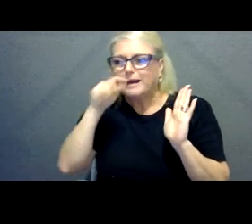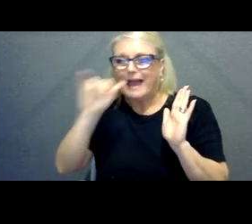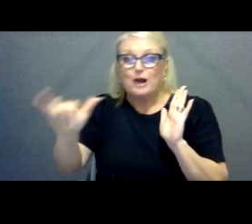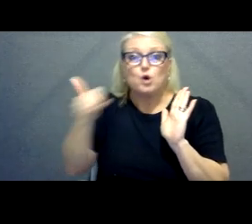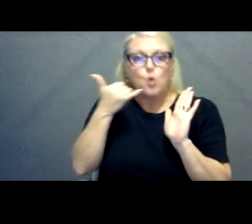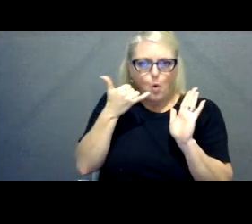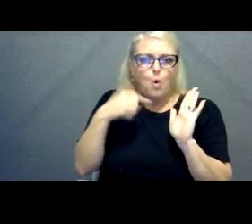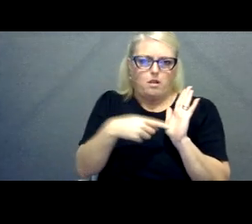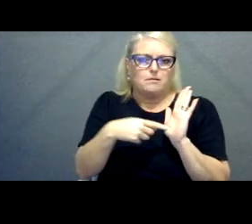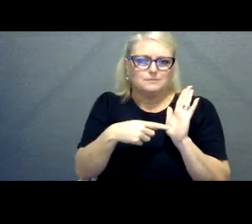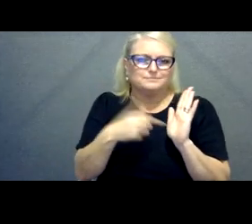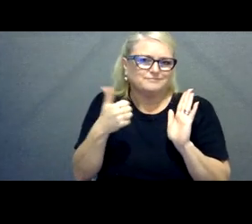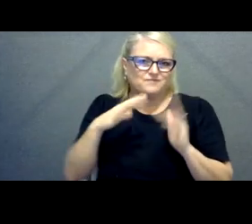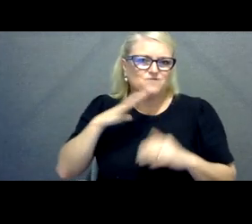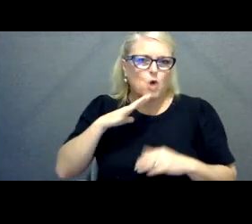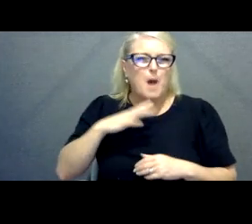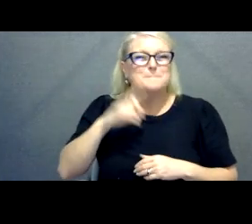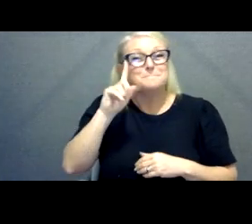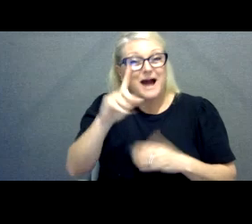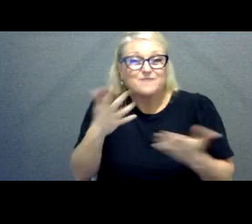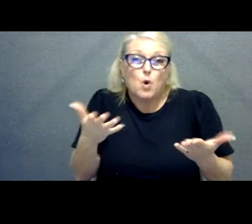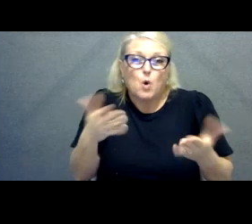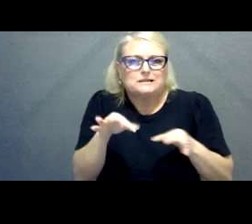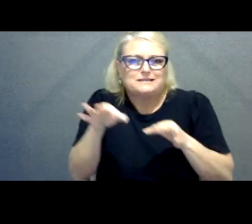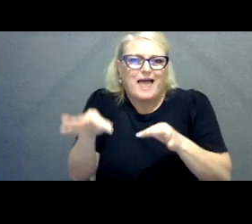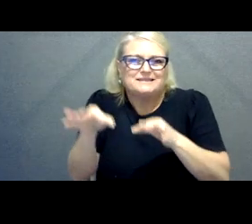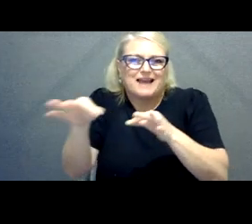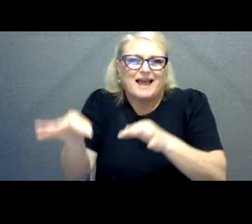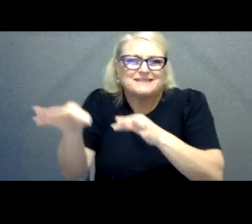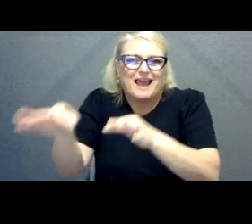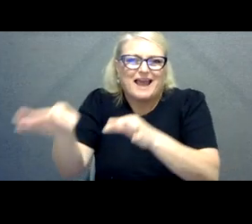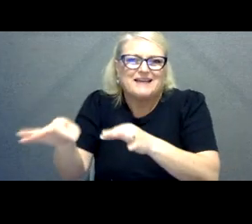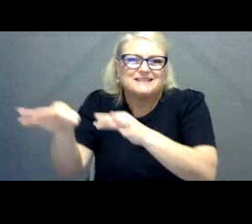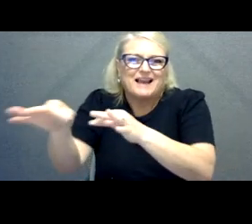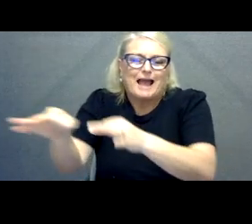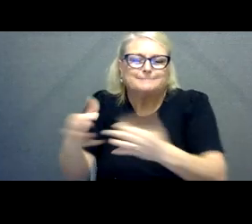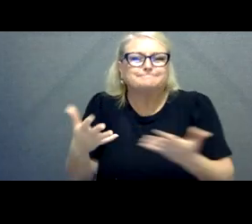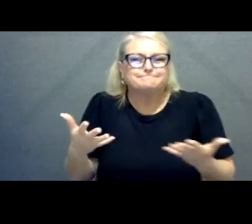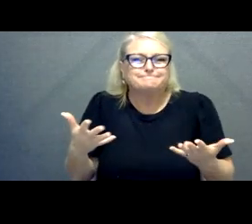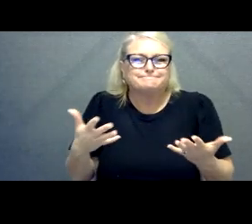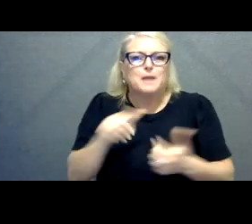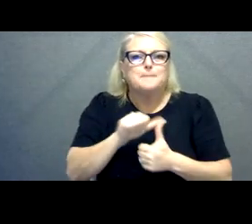delay it does so it's much better if you can to get the documentation up the front and I've just